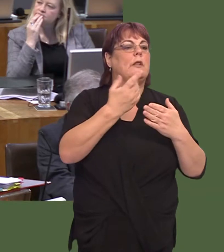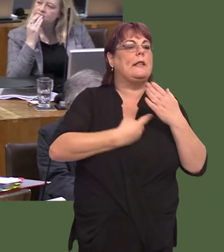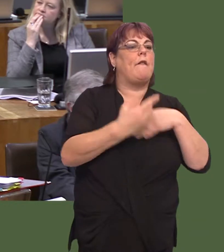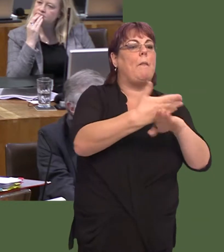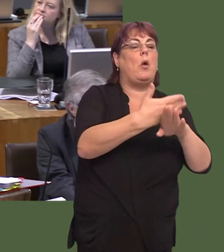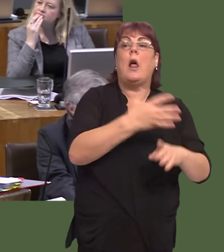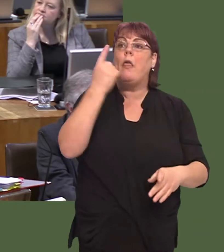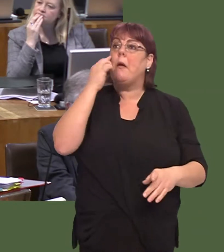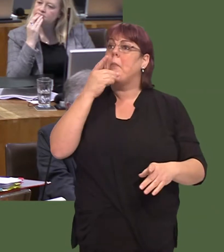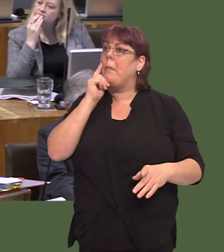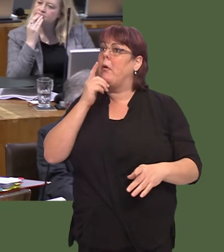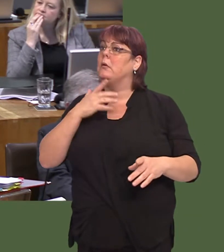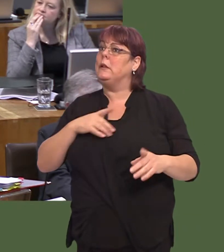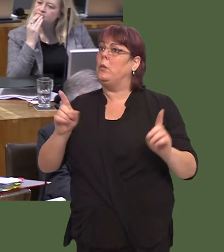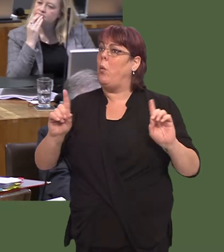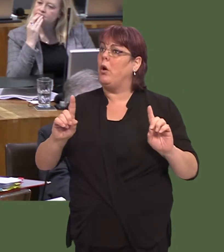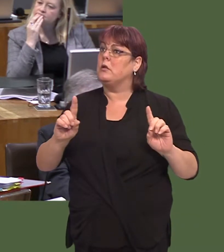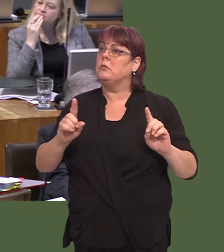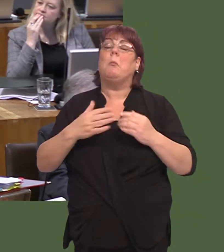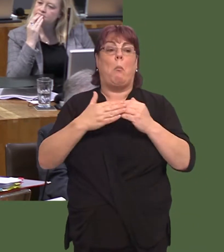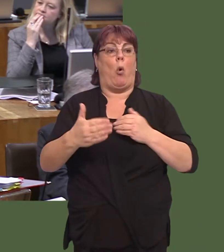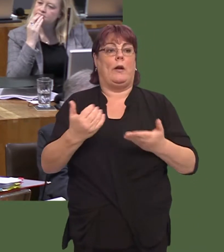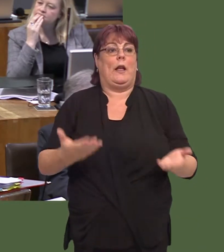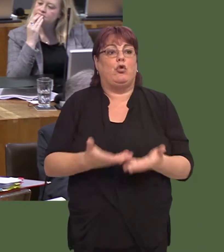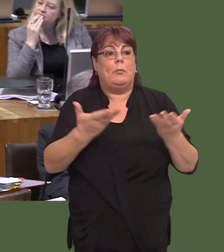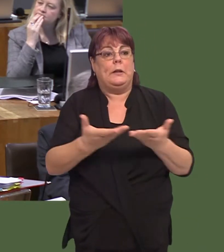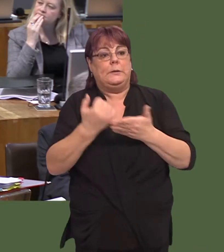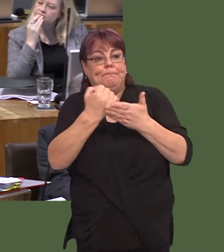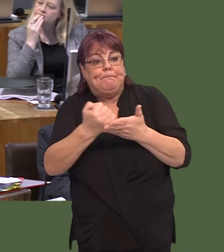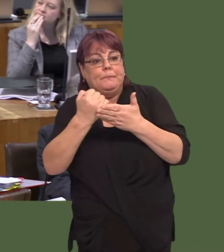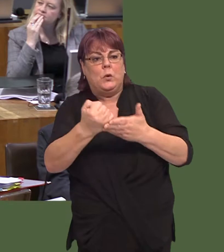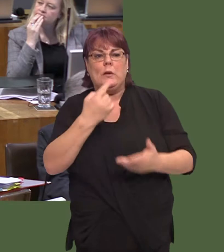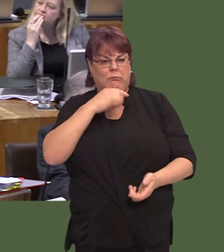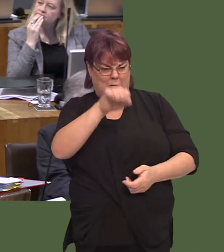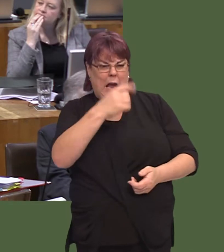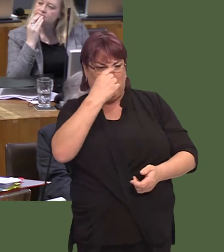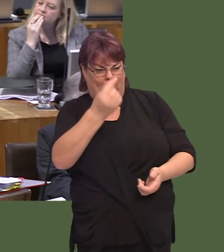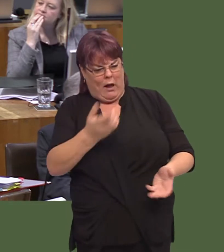Itís being able to say to people, ëYou can do this. Thereís no reason why you canít be successful.í And people need that encouragement.